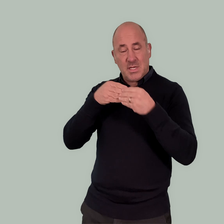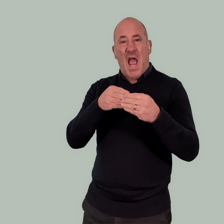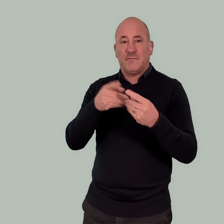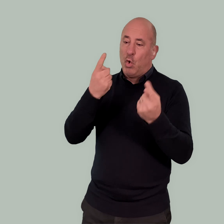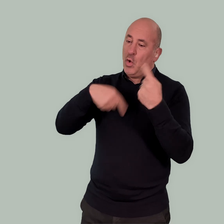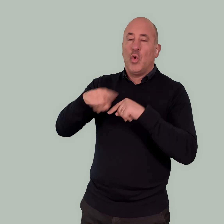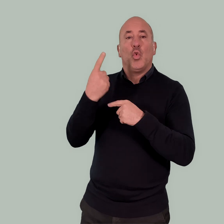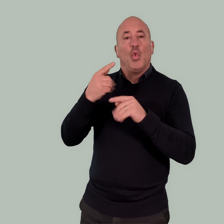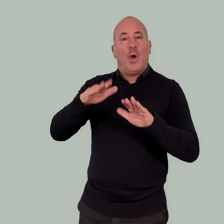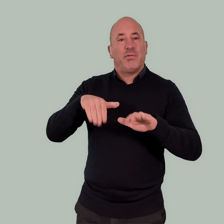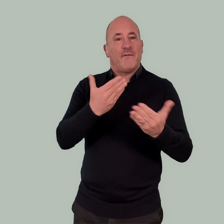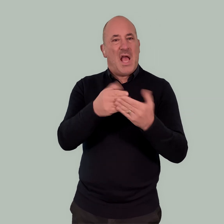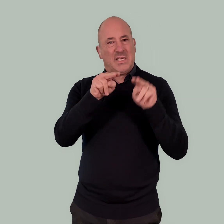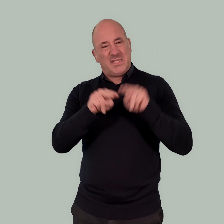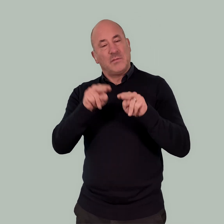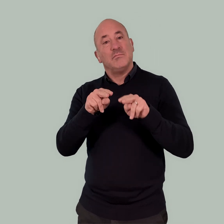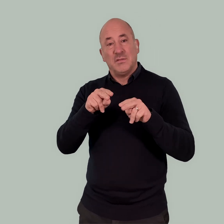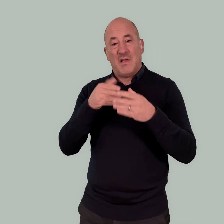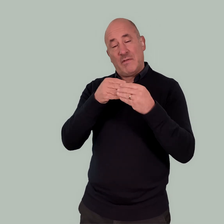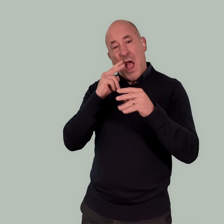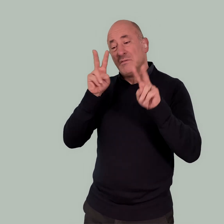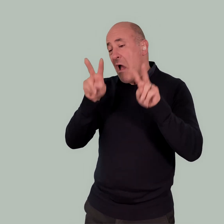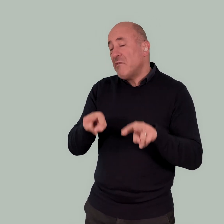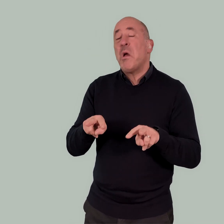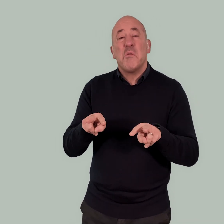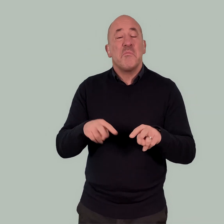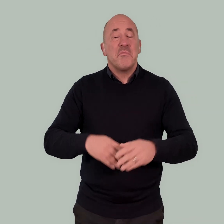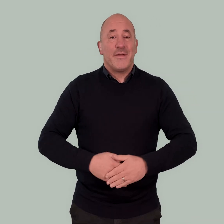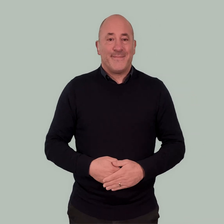assessment guide for Assessment Providers).